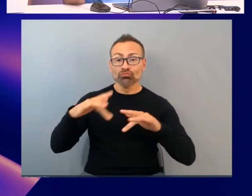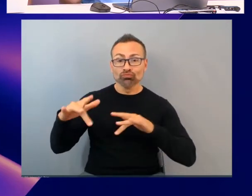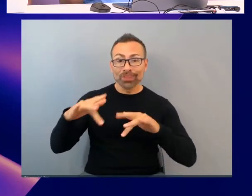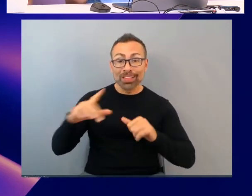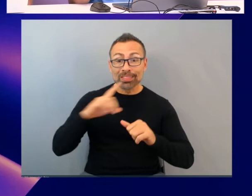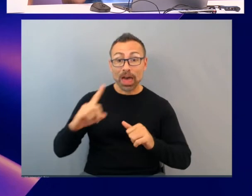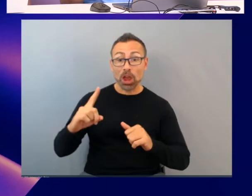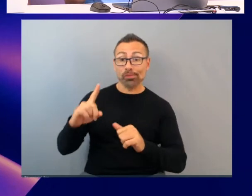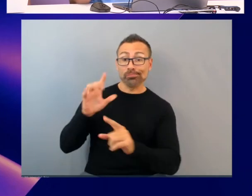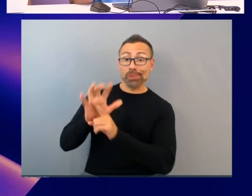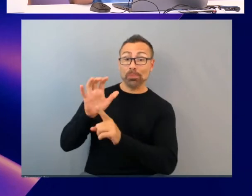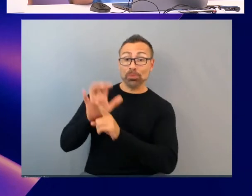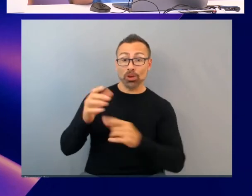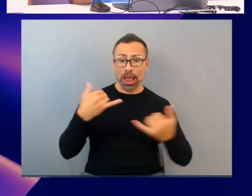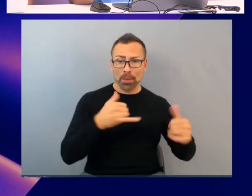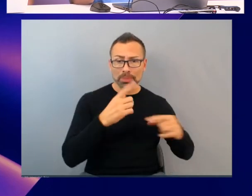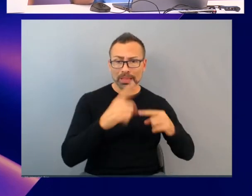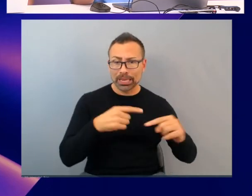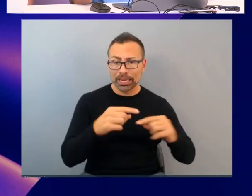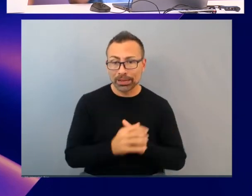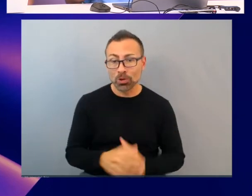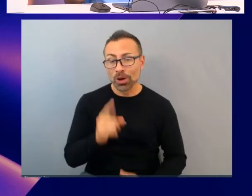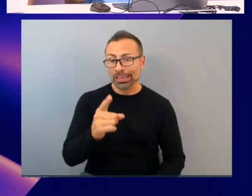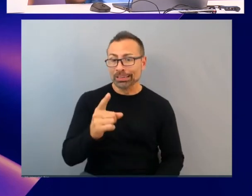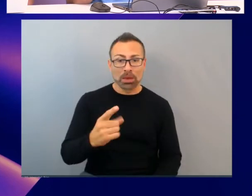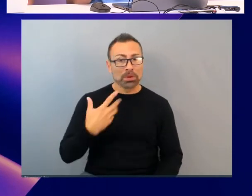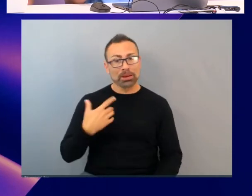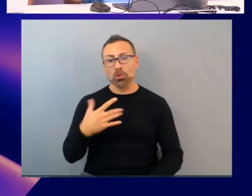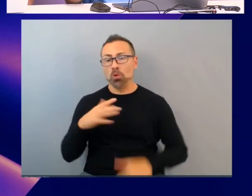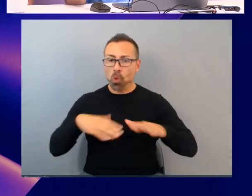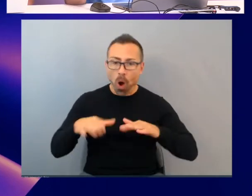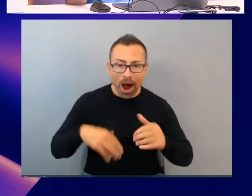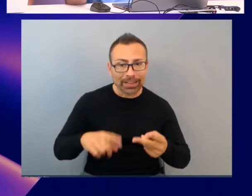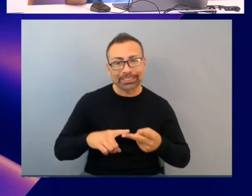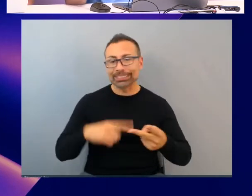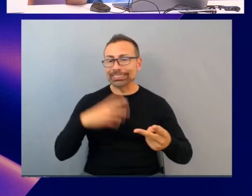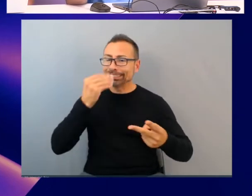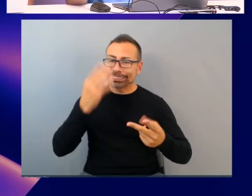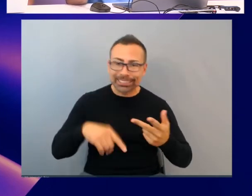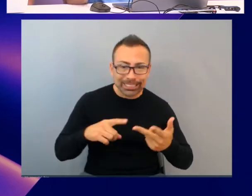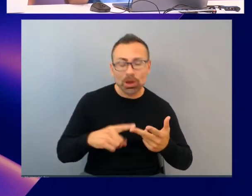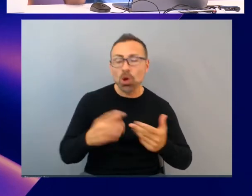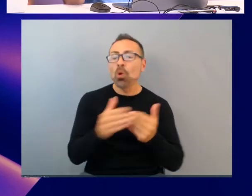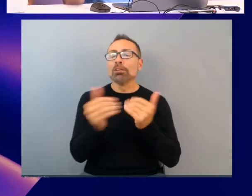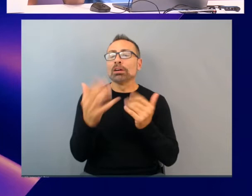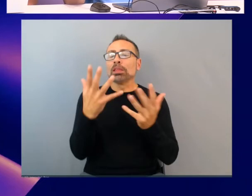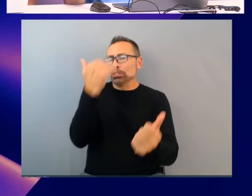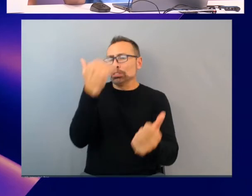while walking, while sleeping, while sitting. That is what they want to see, right? And what are the popular one?